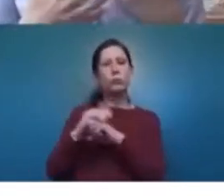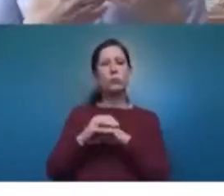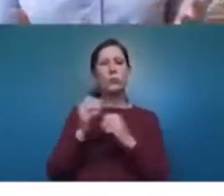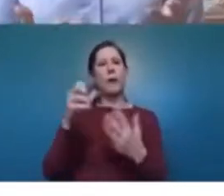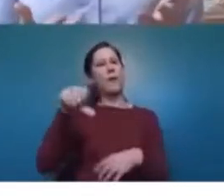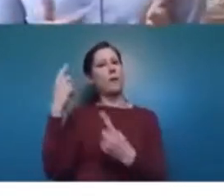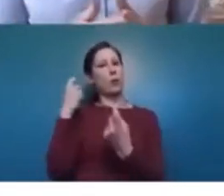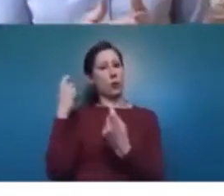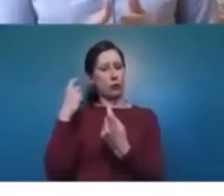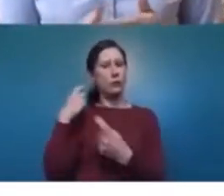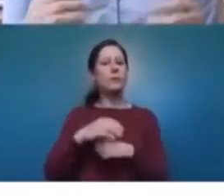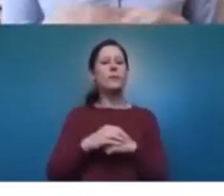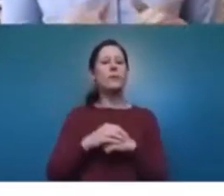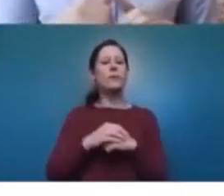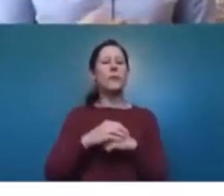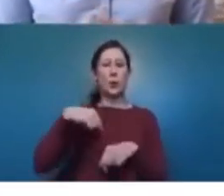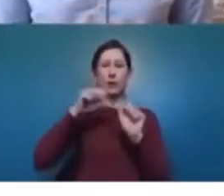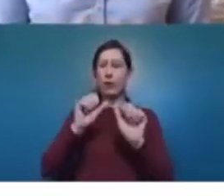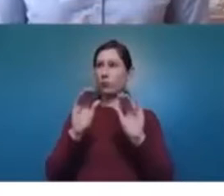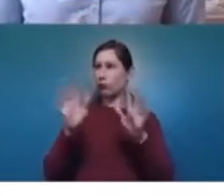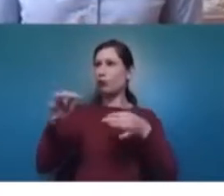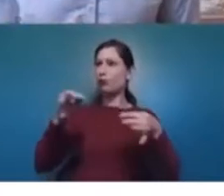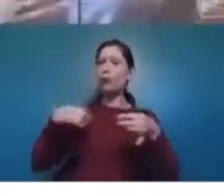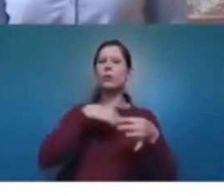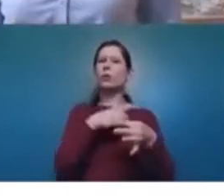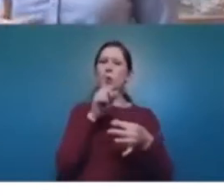and many other questions and clearly define who we are. Social